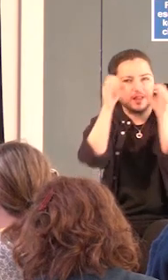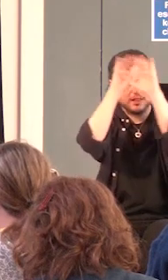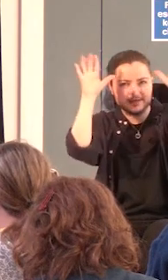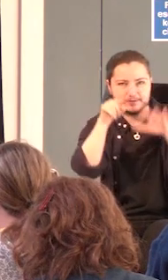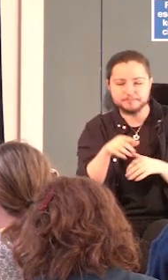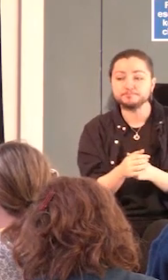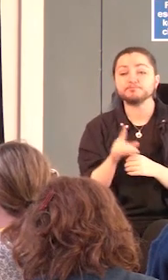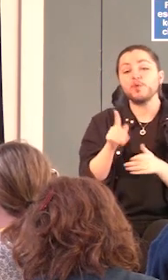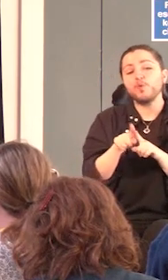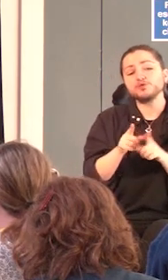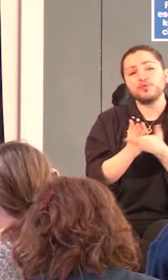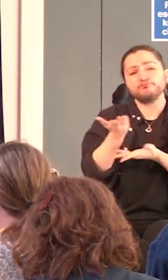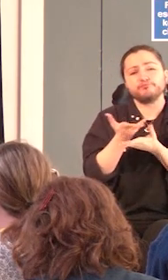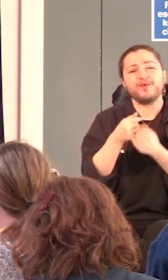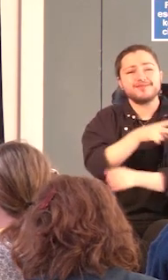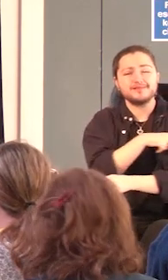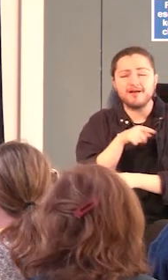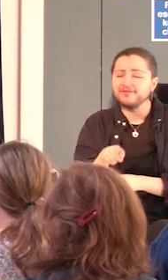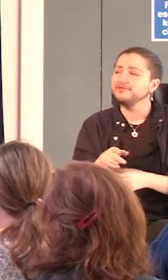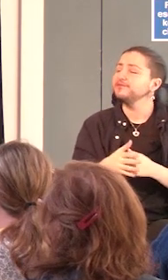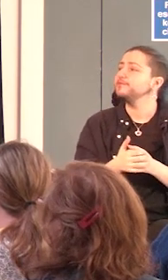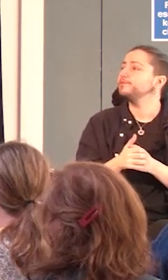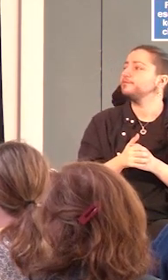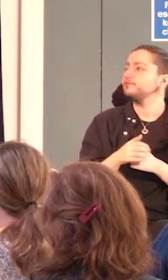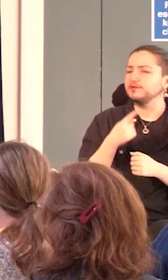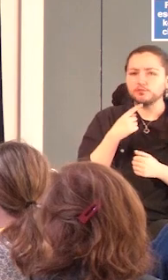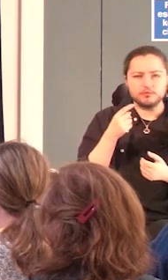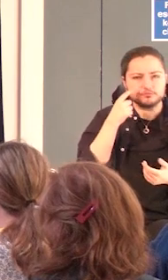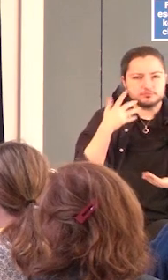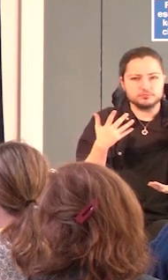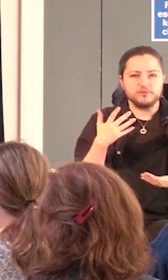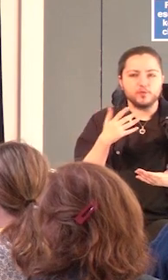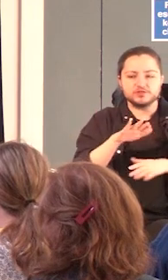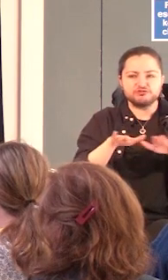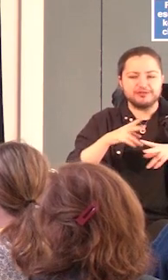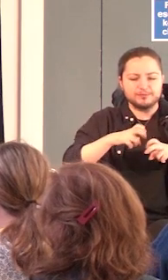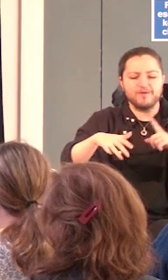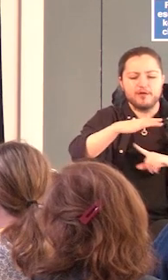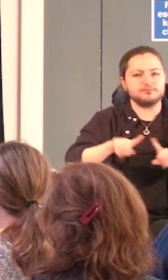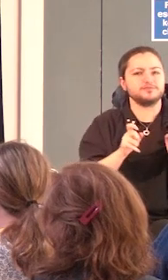about this, I said, you know, obviously our children explore their environments in a different way, but this doesn't mean